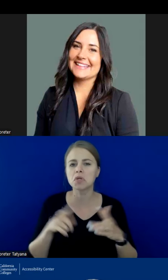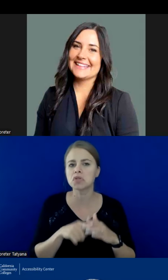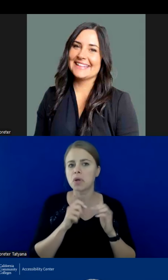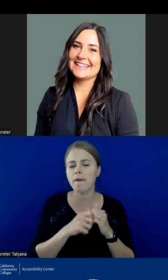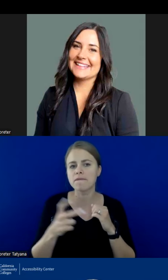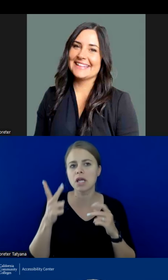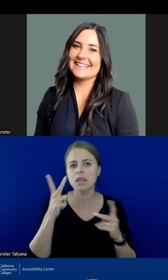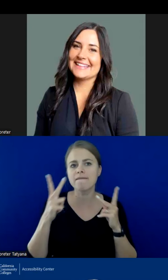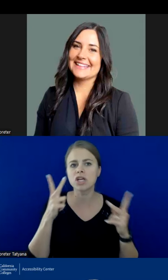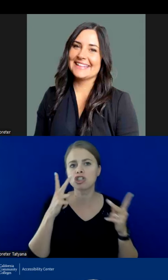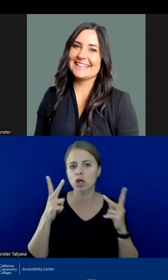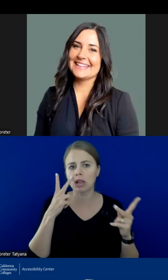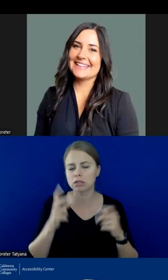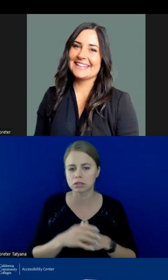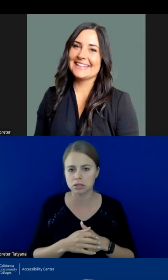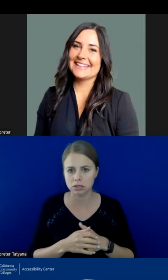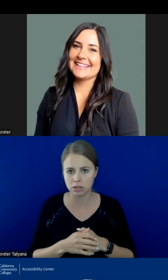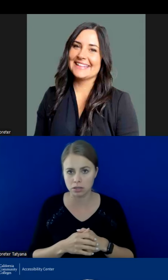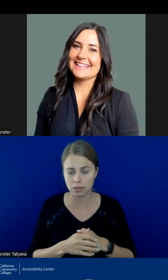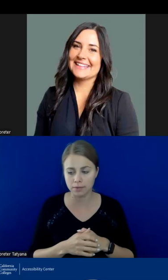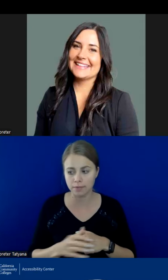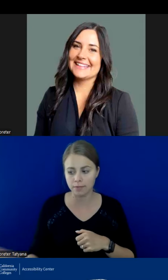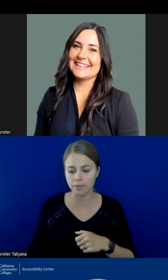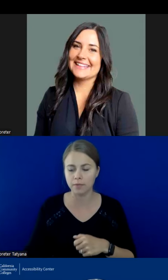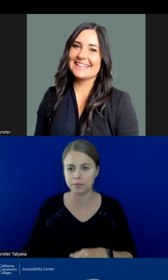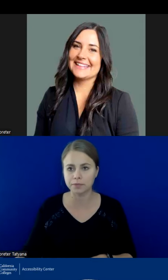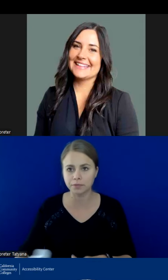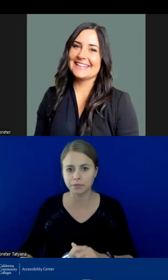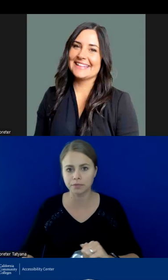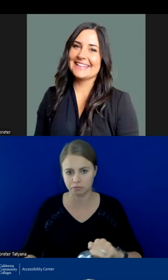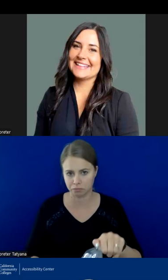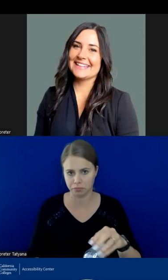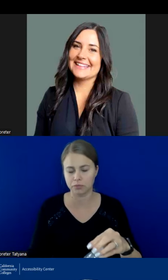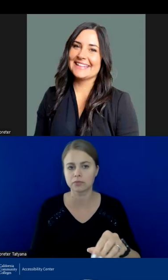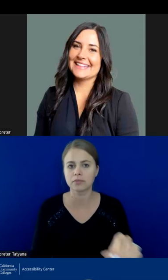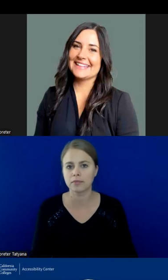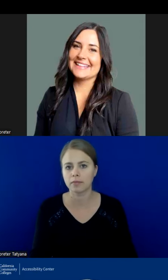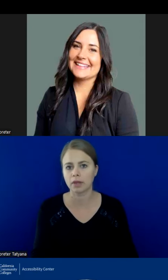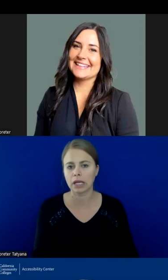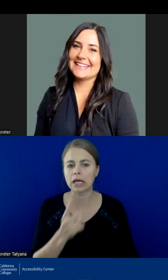Yeah, as they say a picture is worth a thousand words,